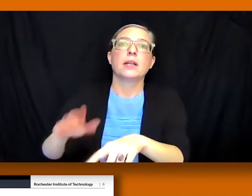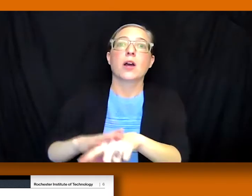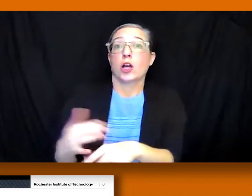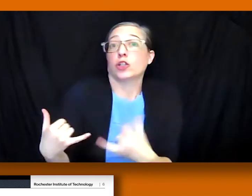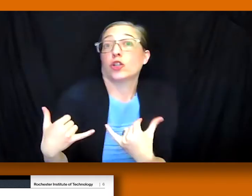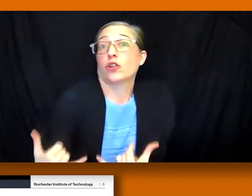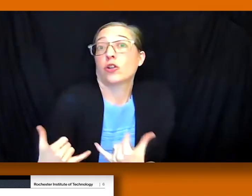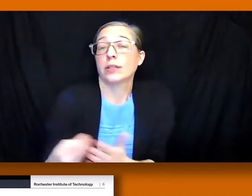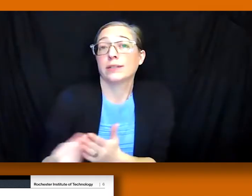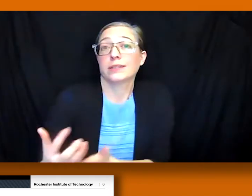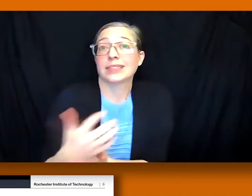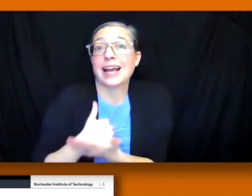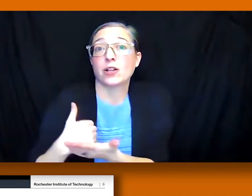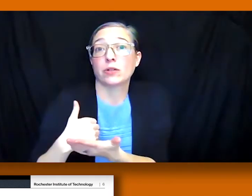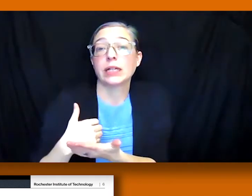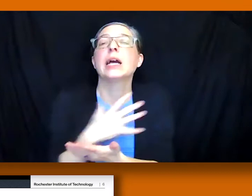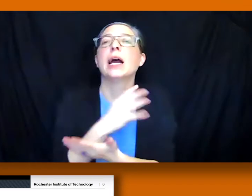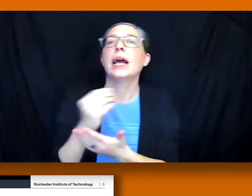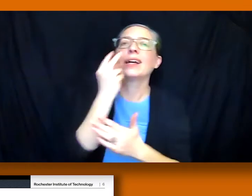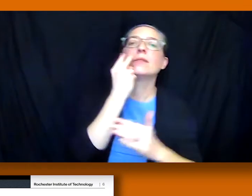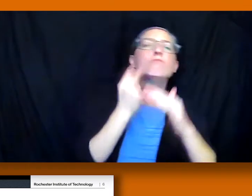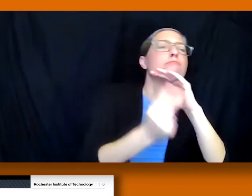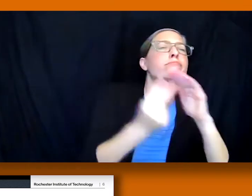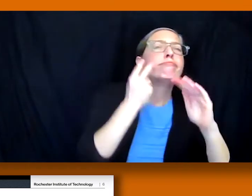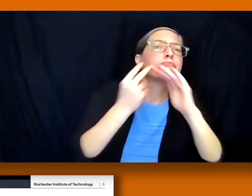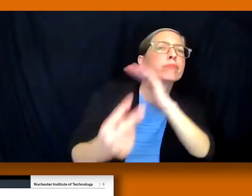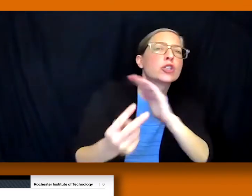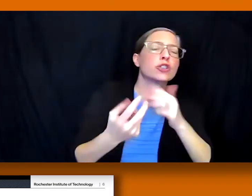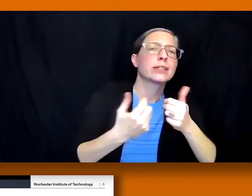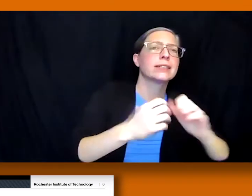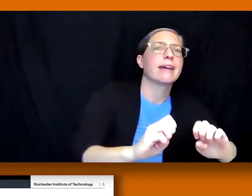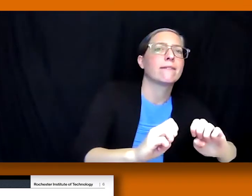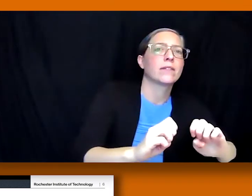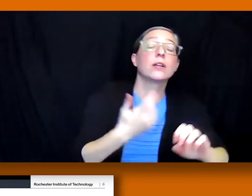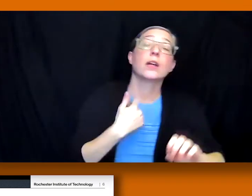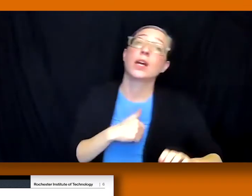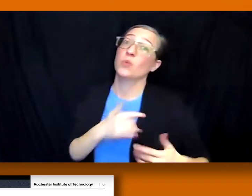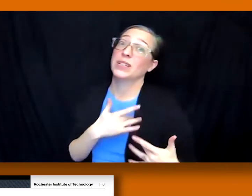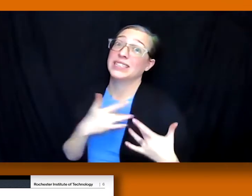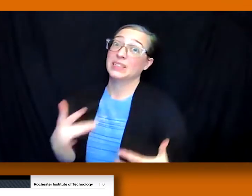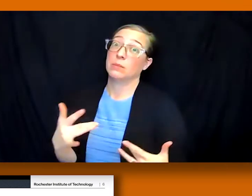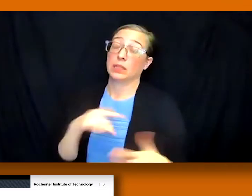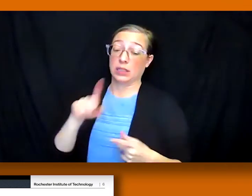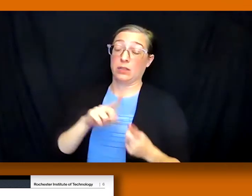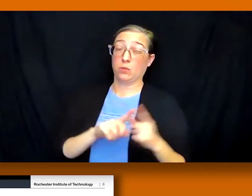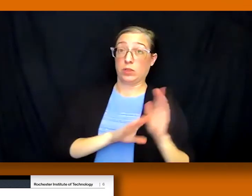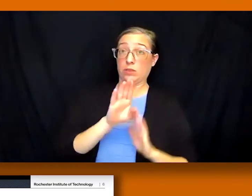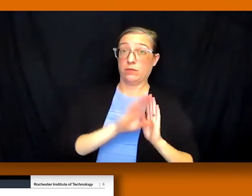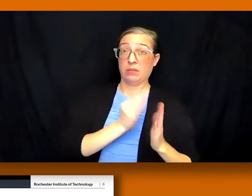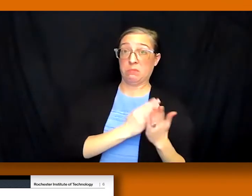Most of the times, we plan for a 3% increase, um, per fiscal year.